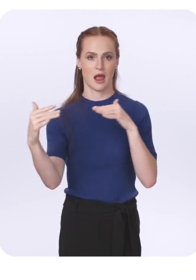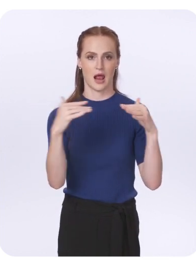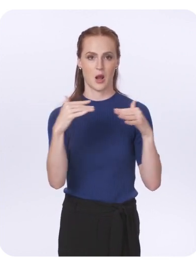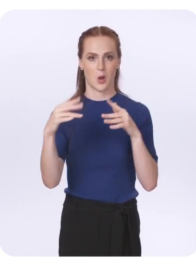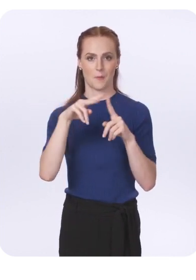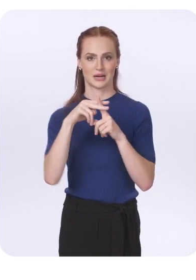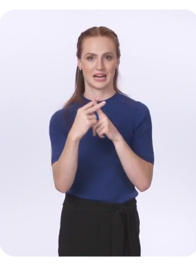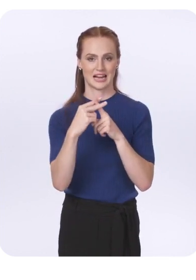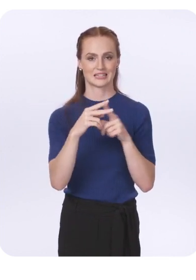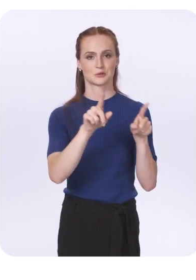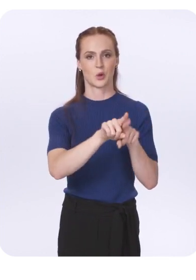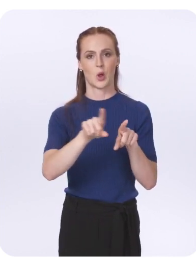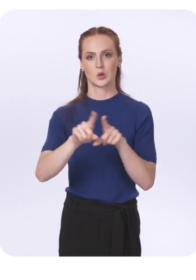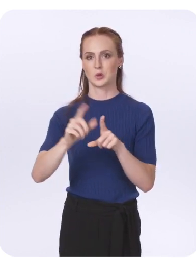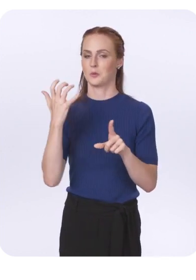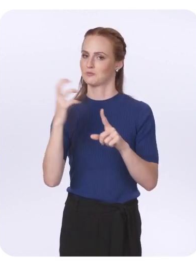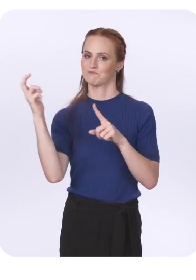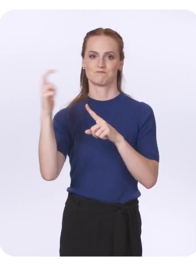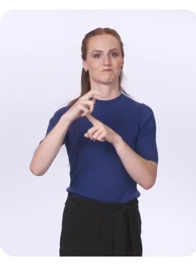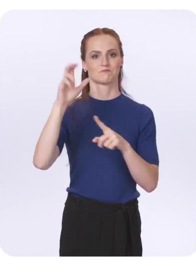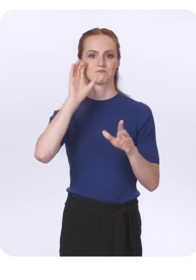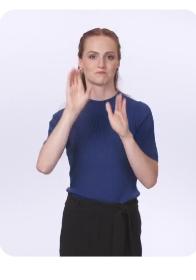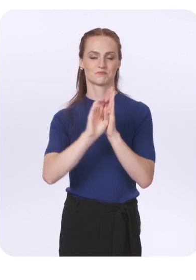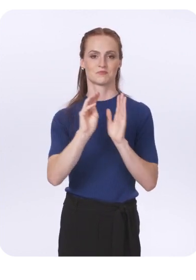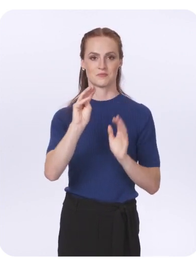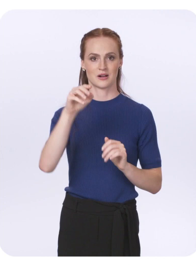and also for state-of-the-art graphics on Meta Quest.